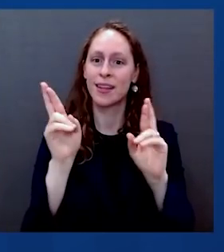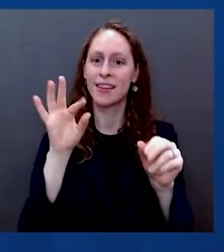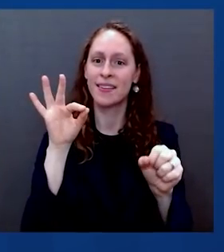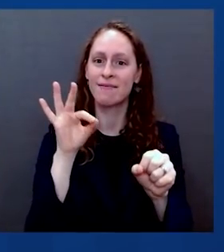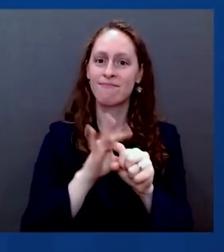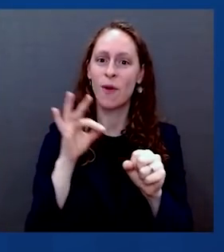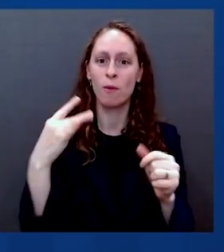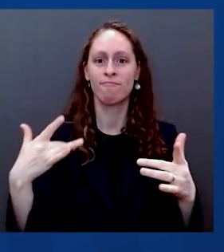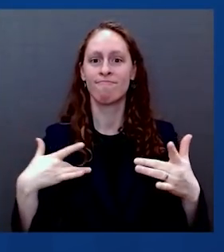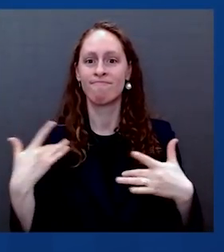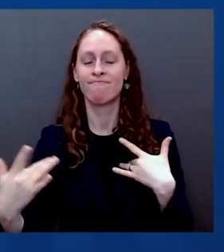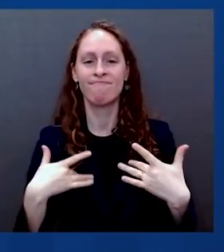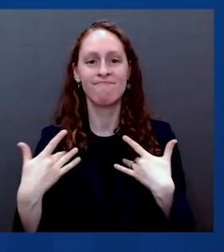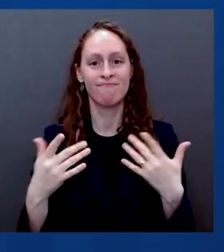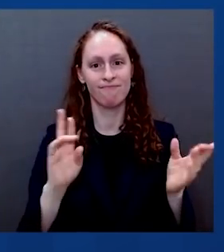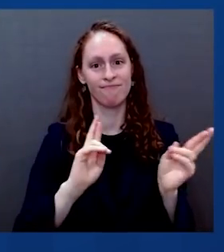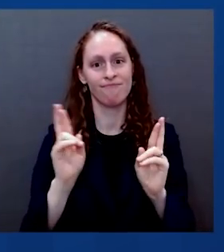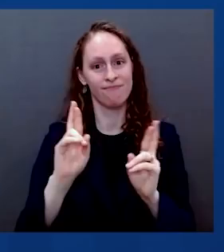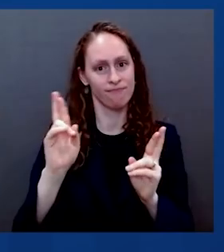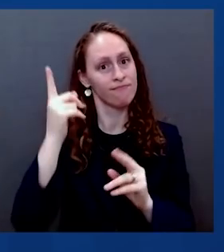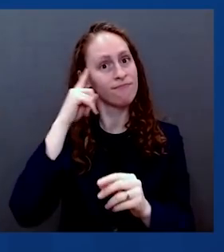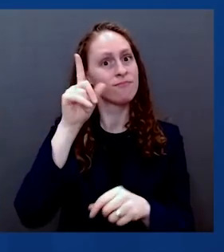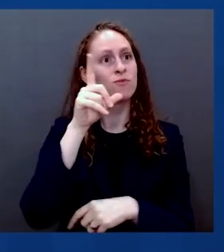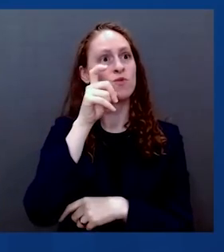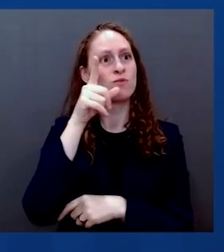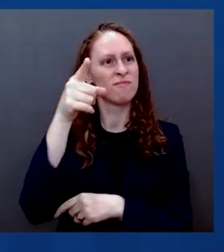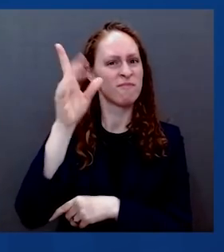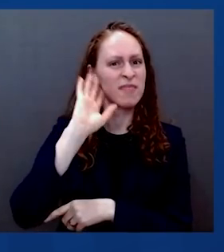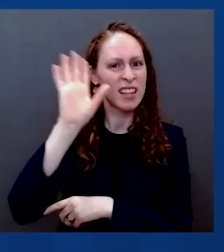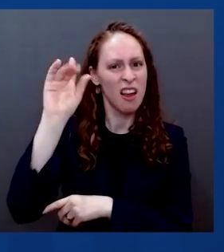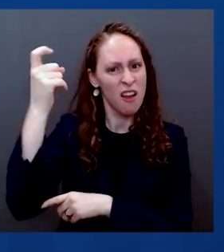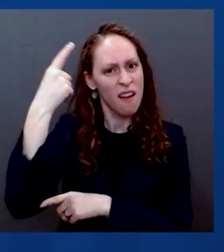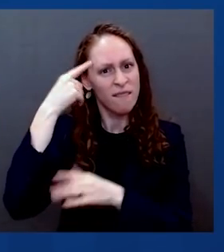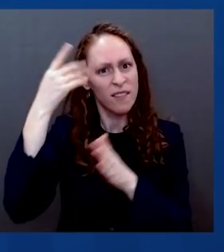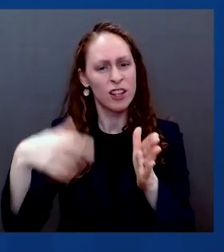citizens face several challenges, including strict absentee requirements,